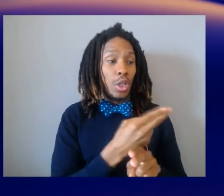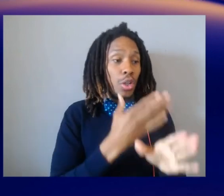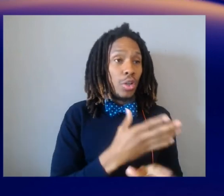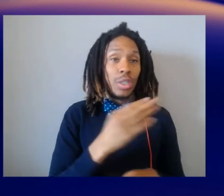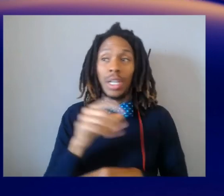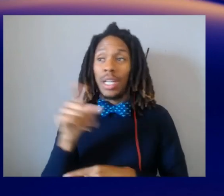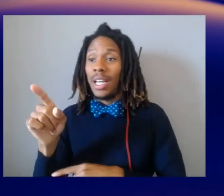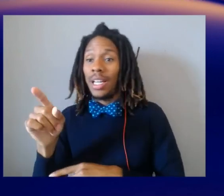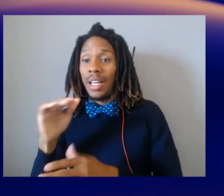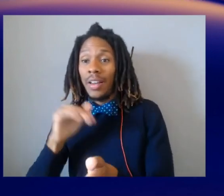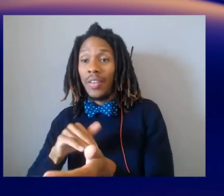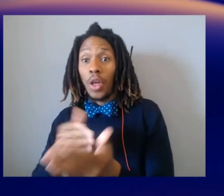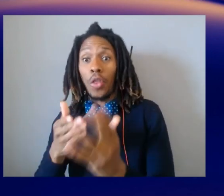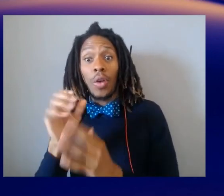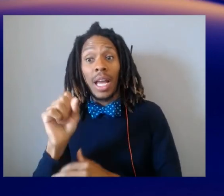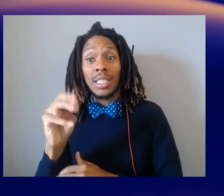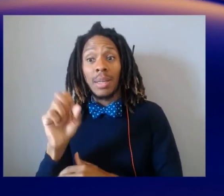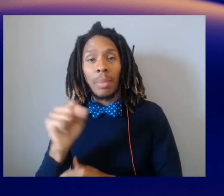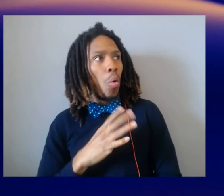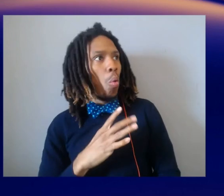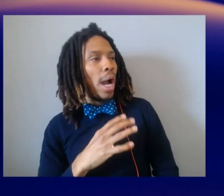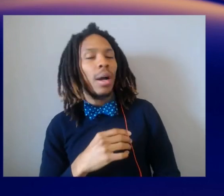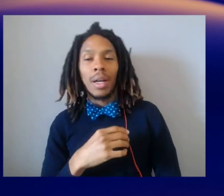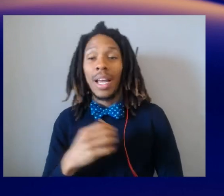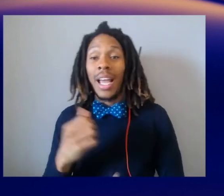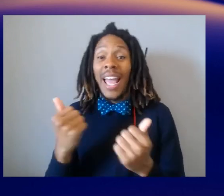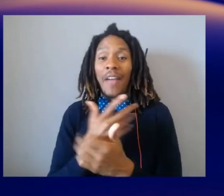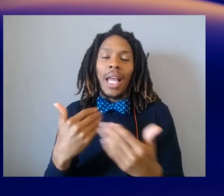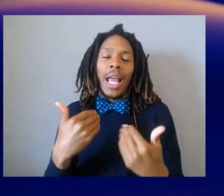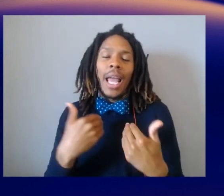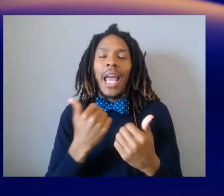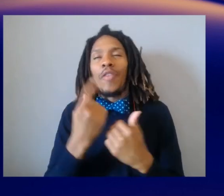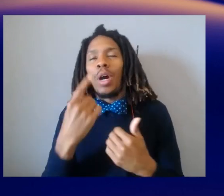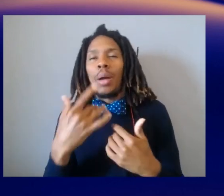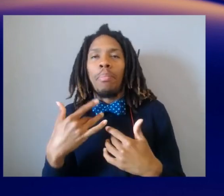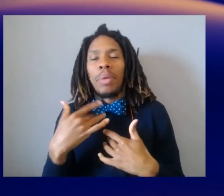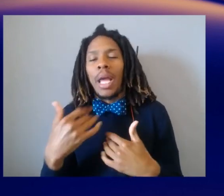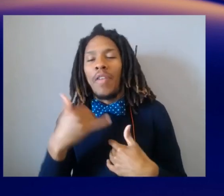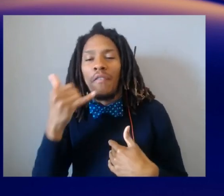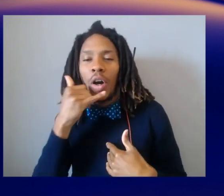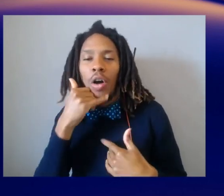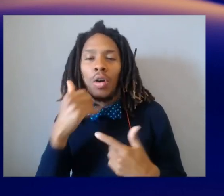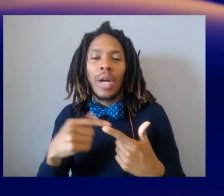And the cool piece about that is pretty much everybody has a phone. Everybody has SMS.